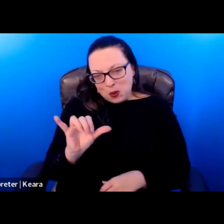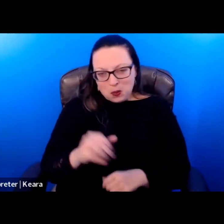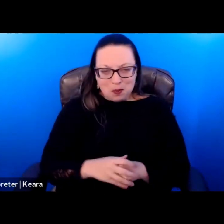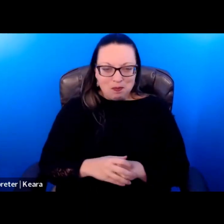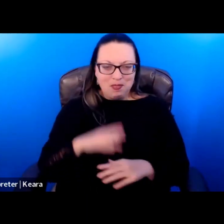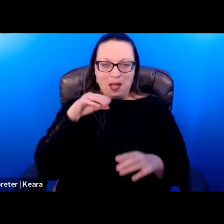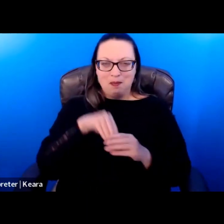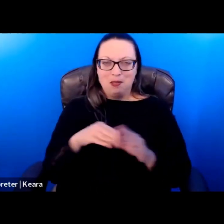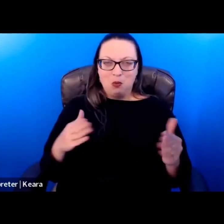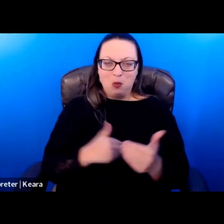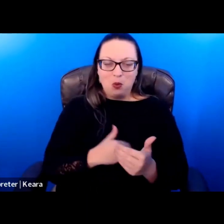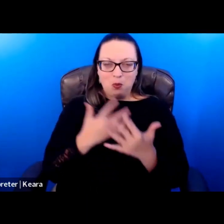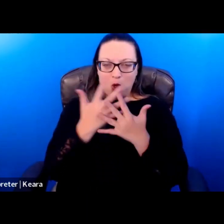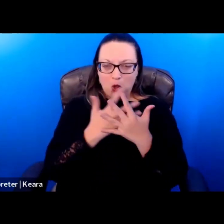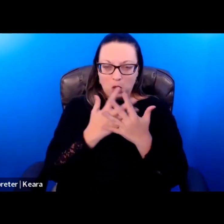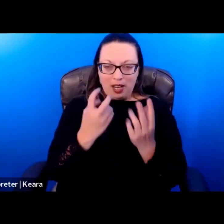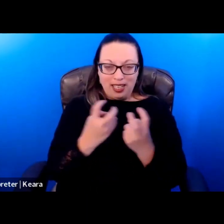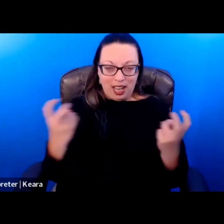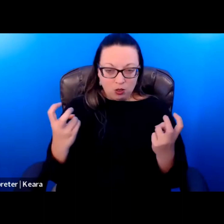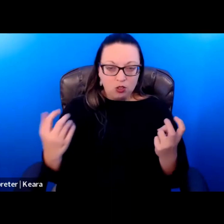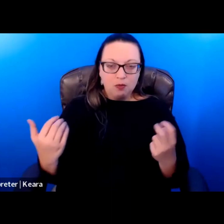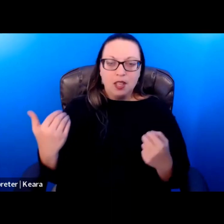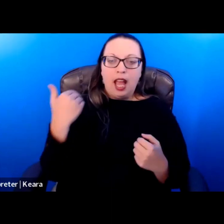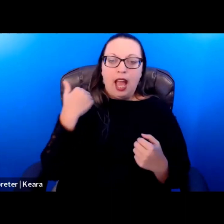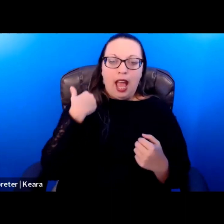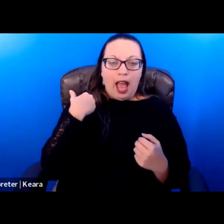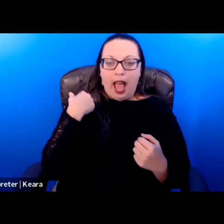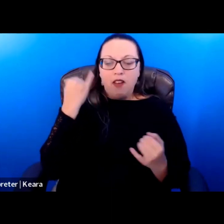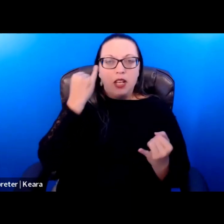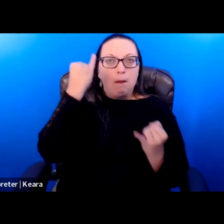couch and I have an imaginary bookshelf behind me because one day I want to get a nice